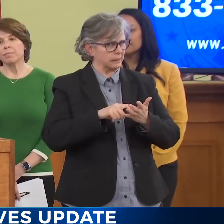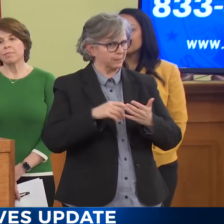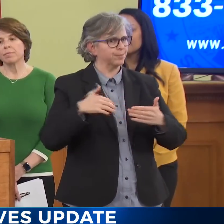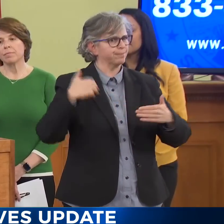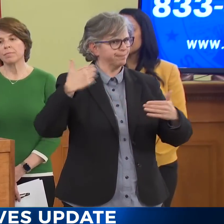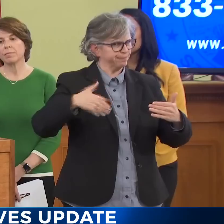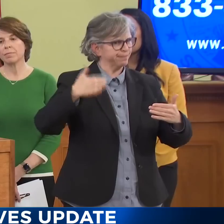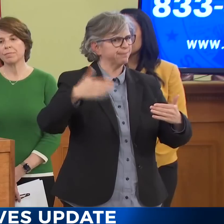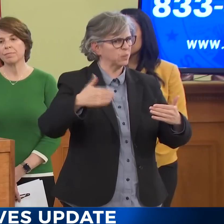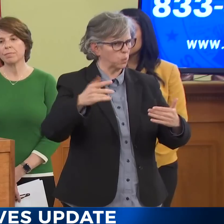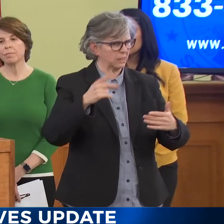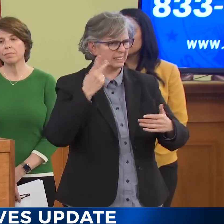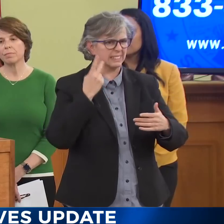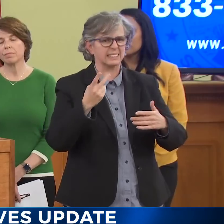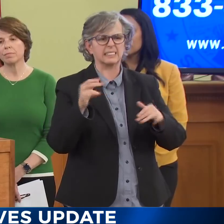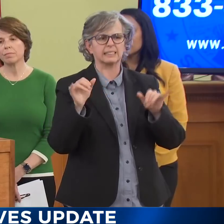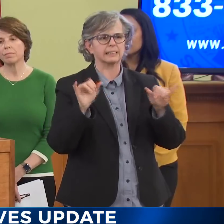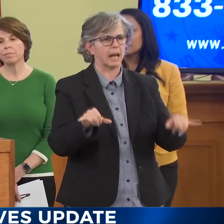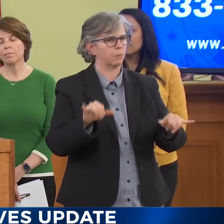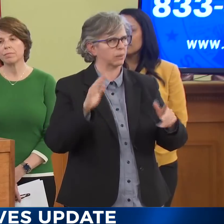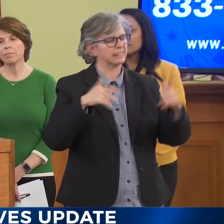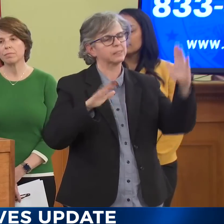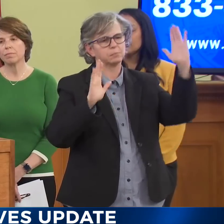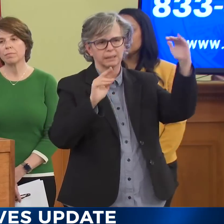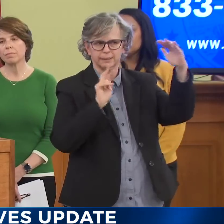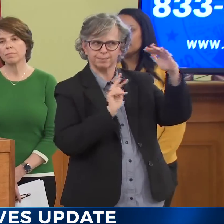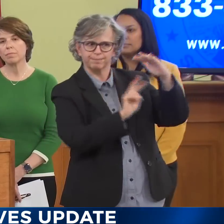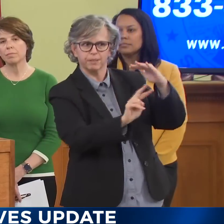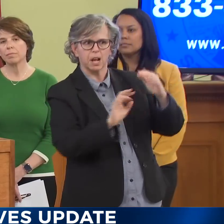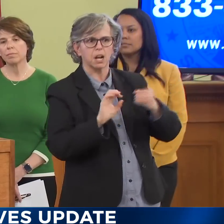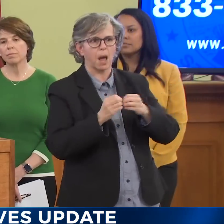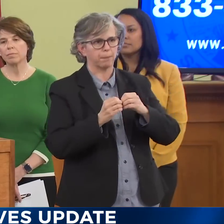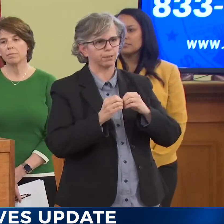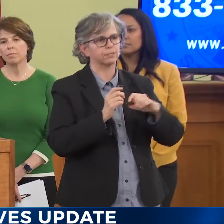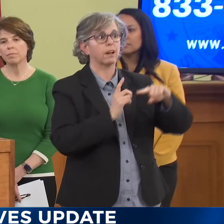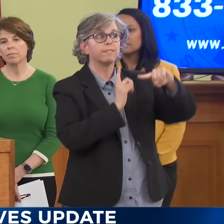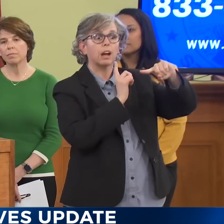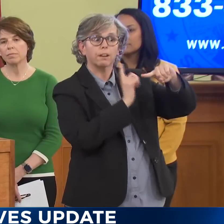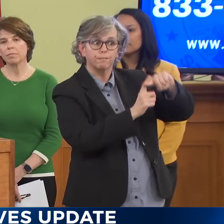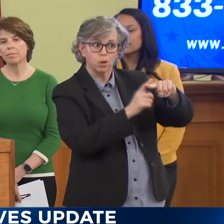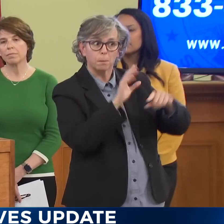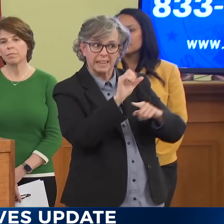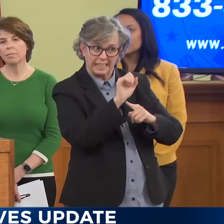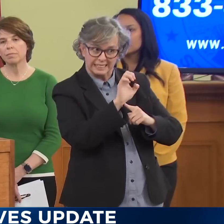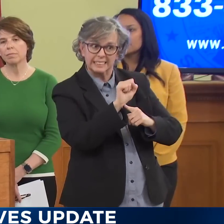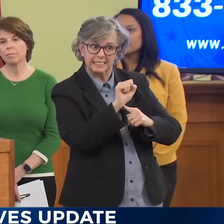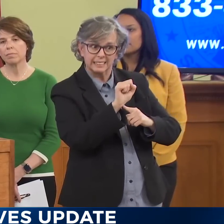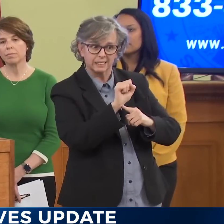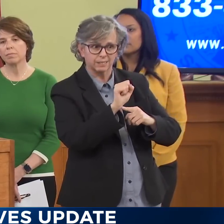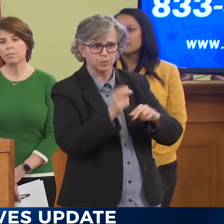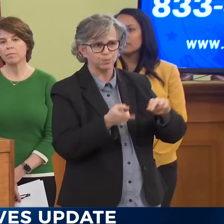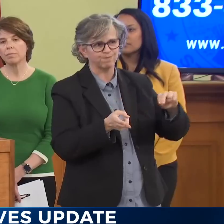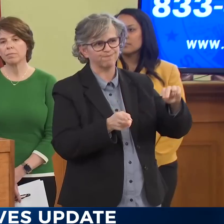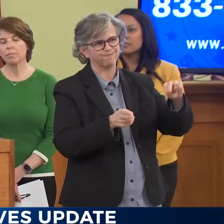IN A MOMENT DR. DR. ATKIN WILL BRING YOU UP-TO-DATE ON THE FIGURES WE HAVE.